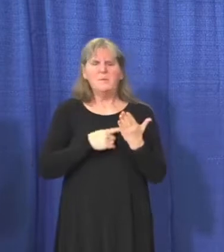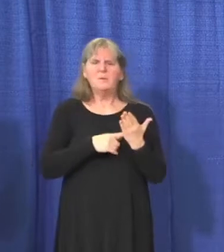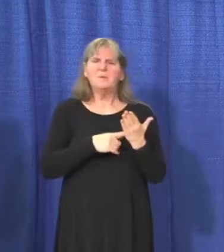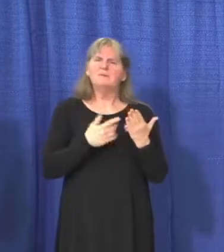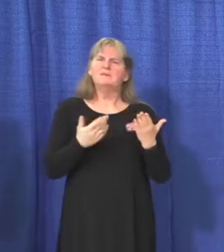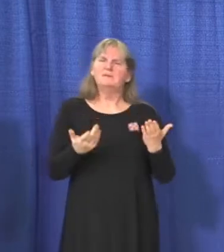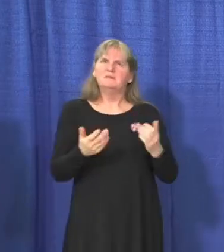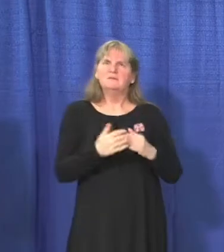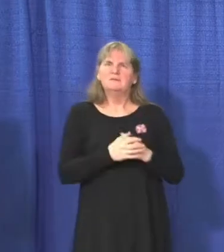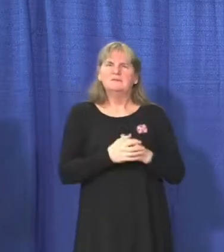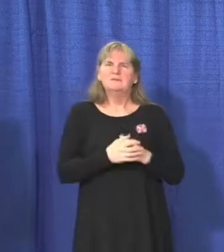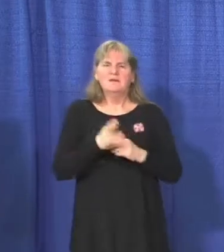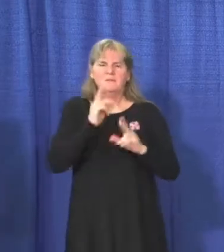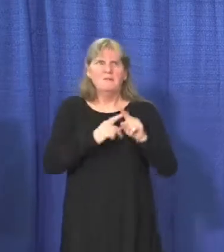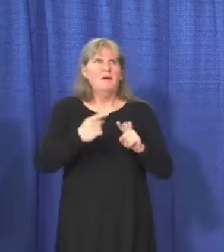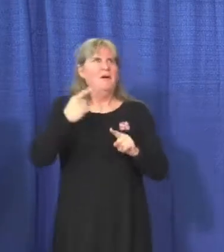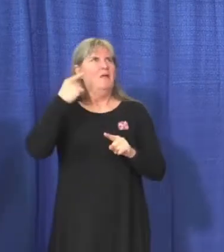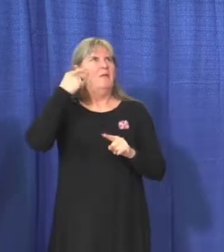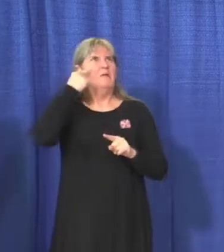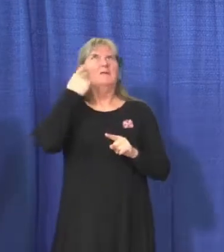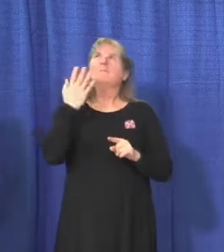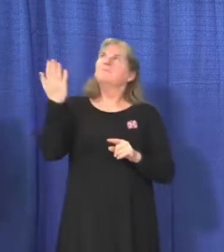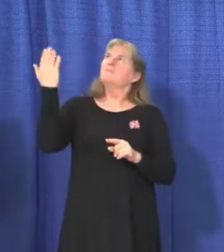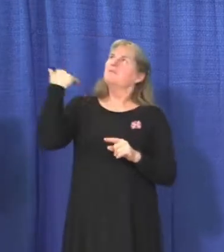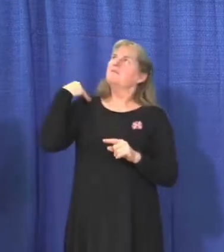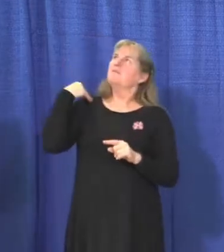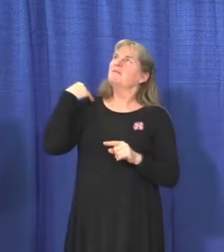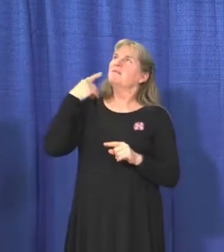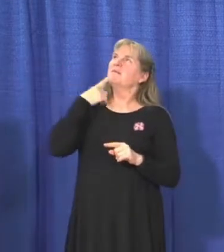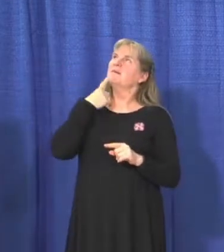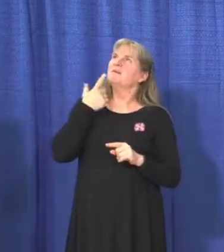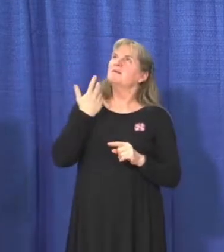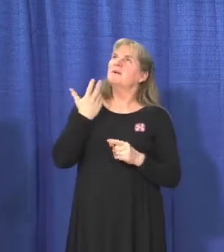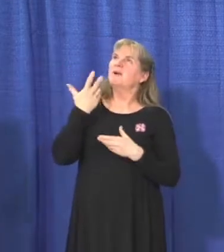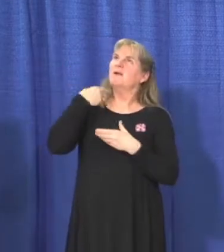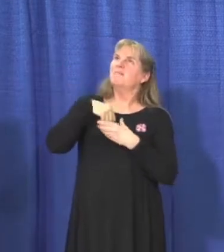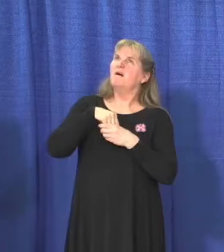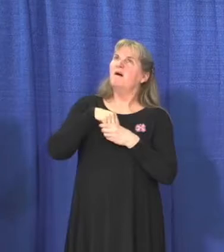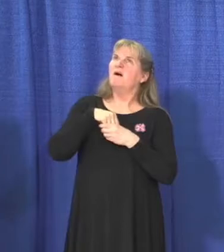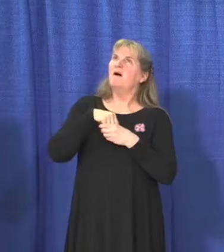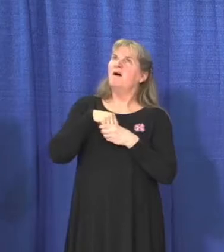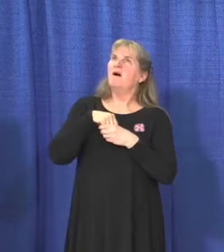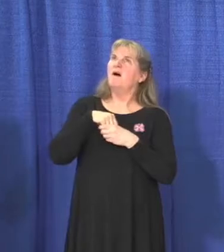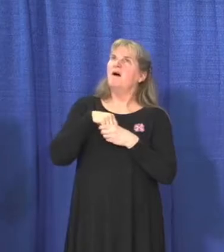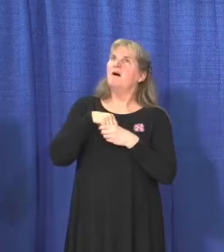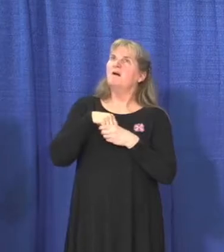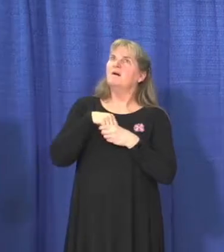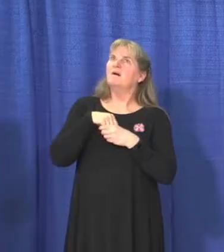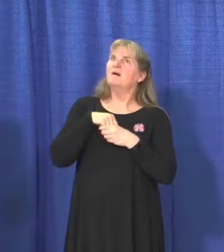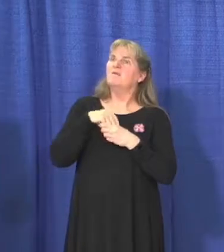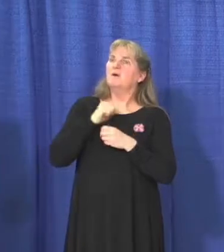moment that would be governing through a global pandemic three years in. But that is, in fact, what we've